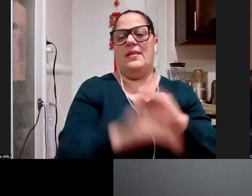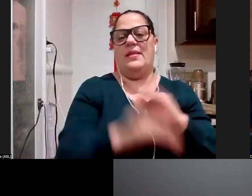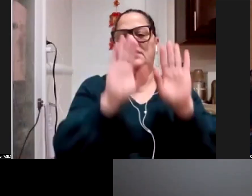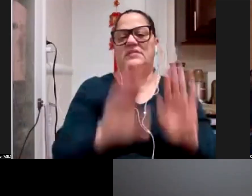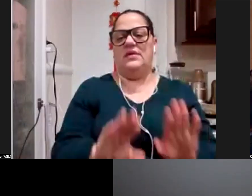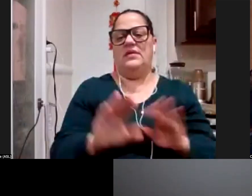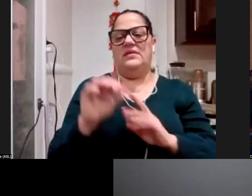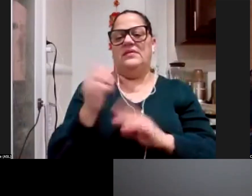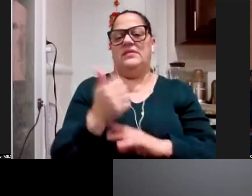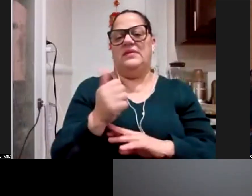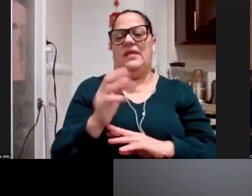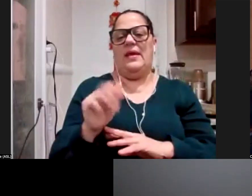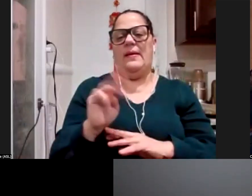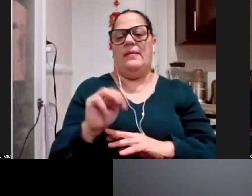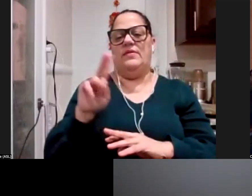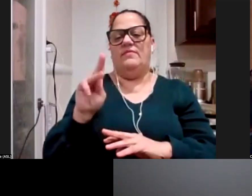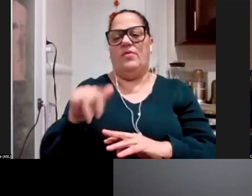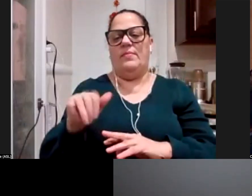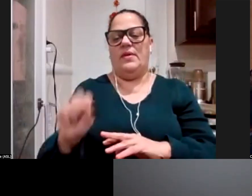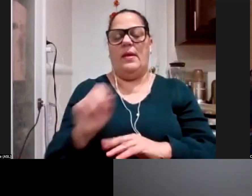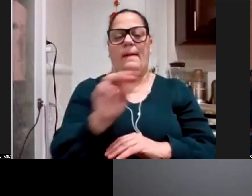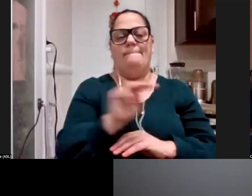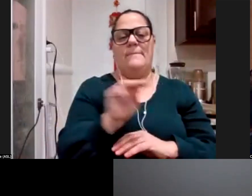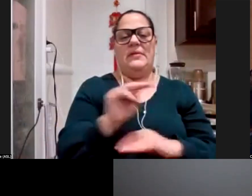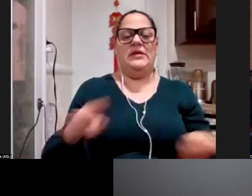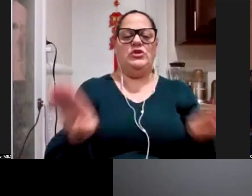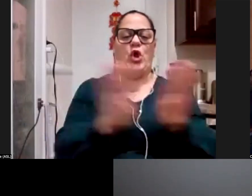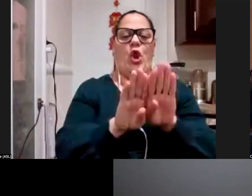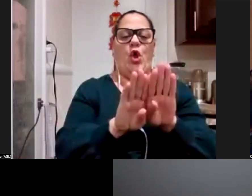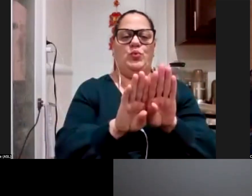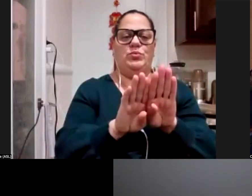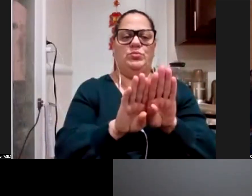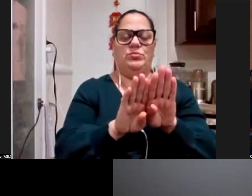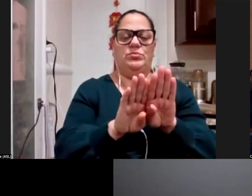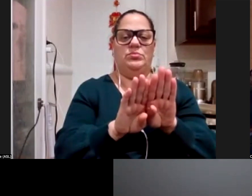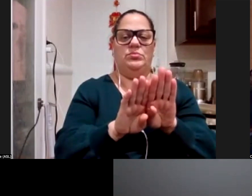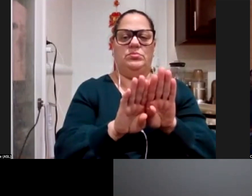10:00 a.m. to 4:00 p.m. And then Mondays, you'll you'll be closed. And as you have told us before,